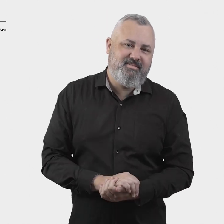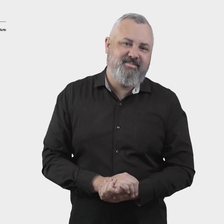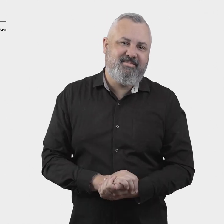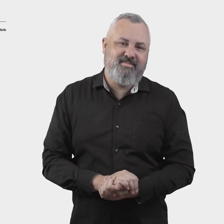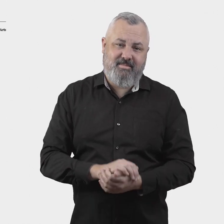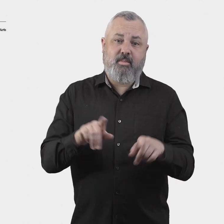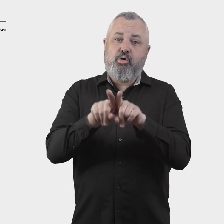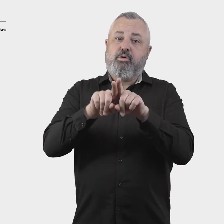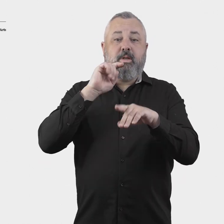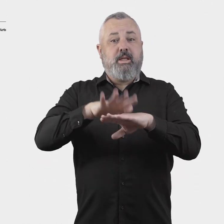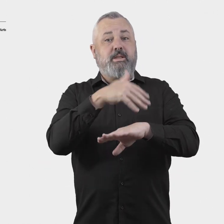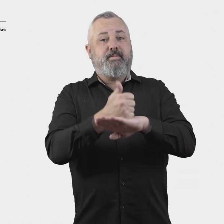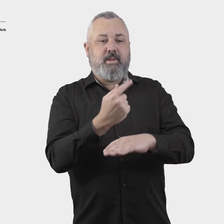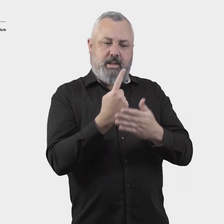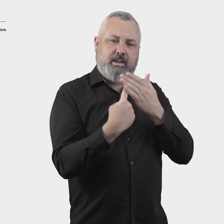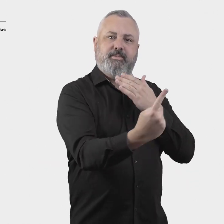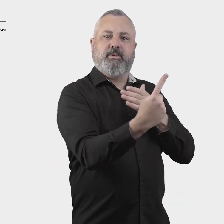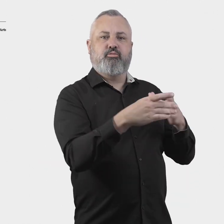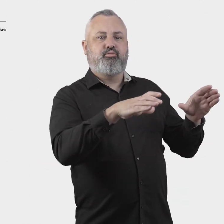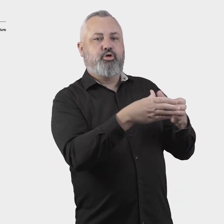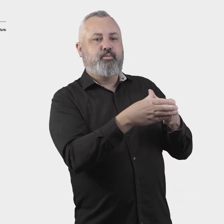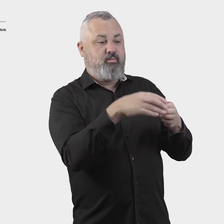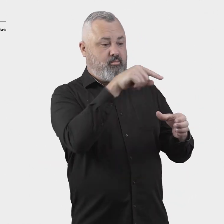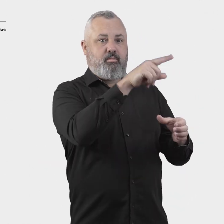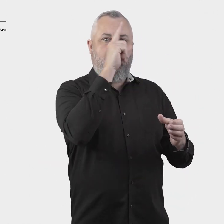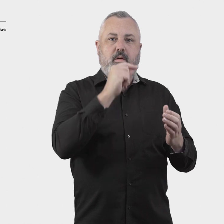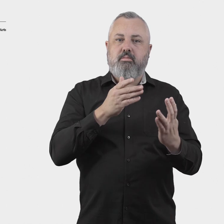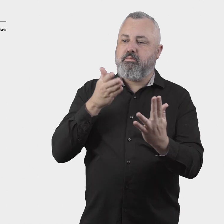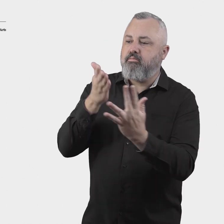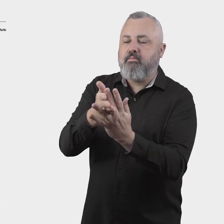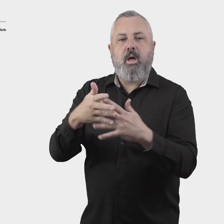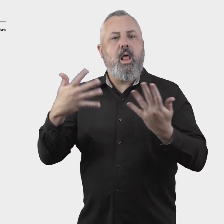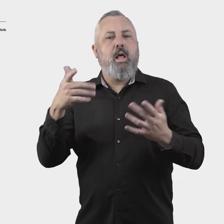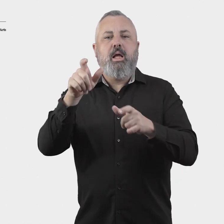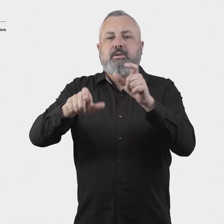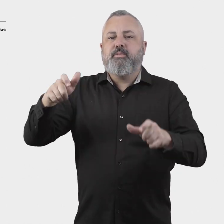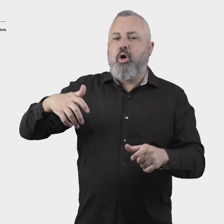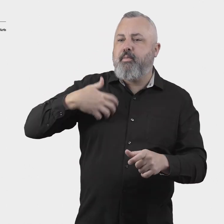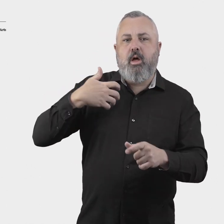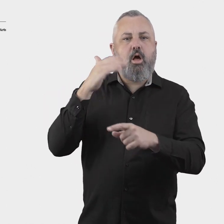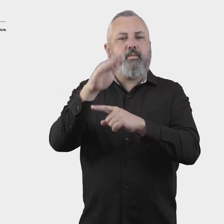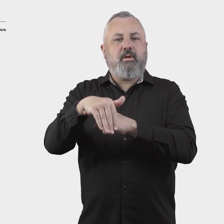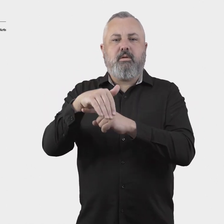of aviation customers, and establishing an independent mechanism to resolve customer complaints about the